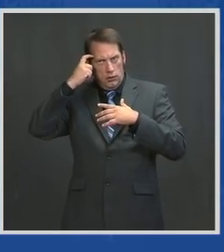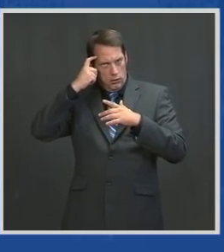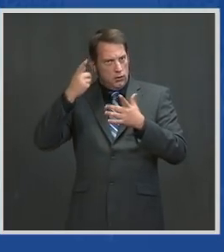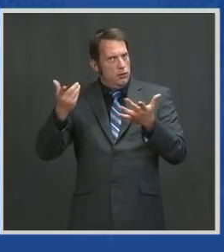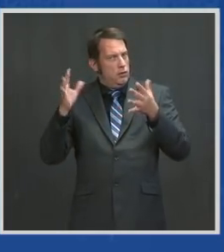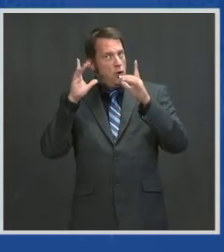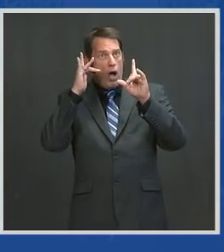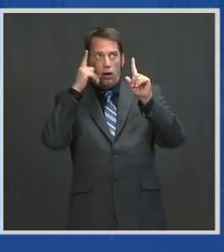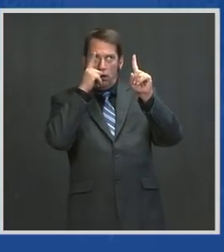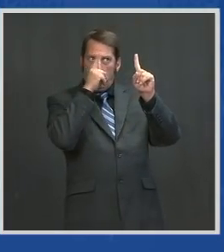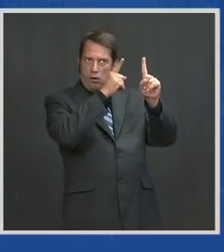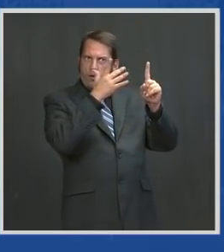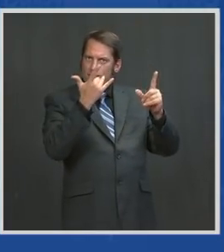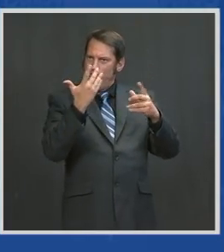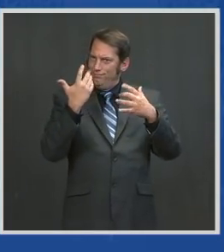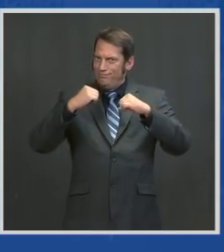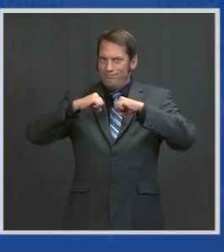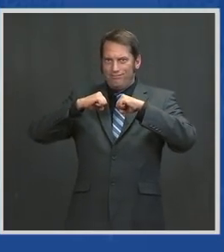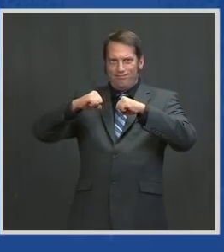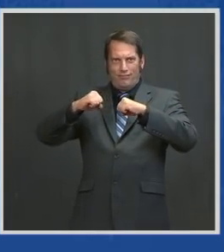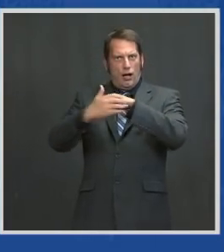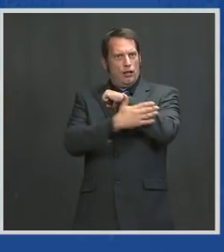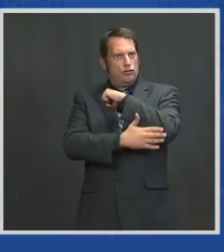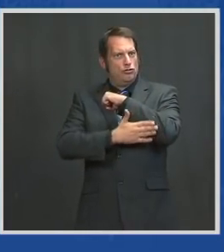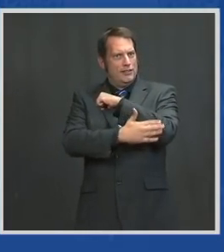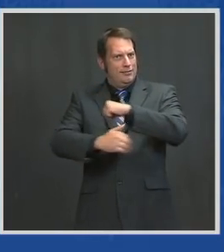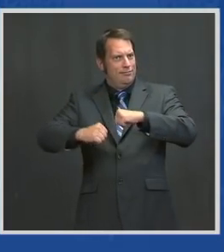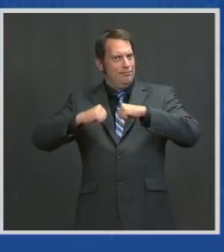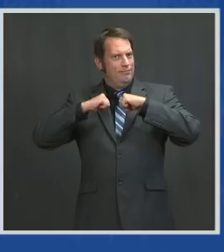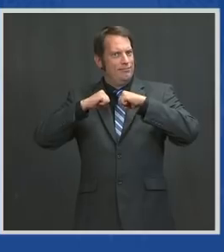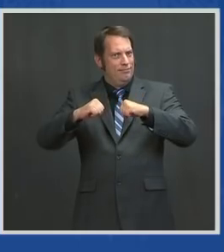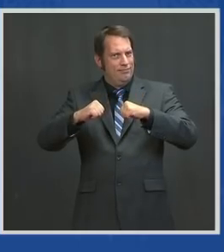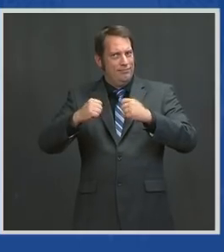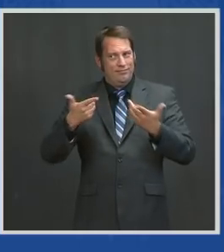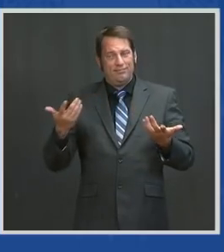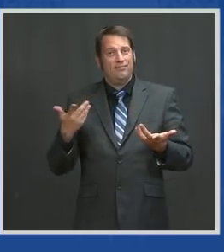And the leadership here at Mildenhall understands this to.